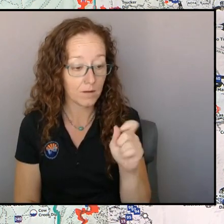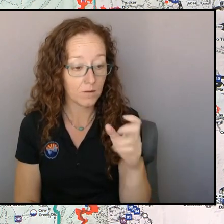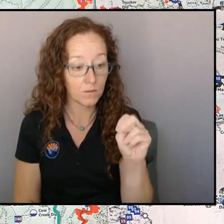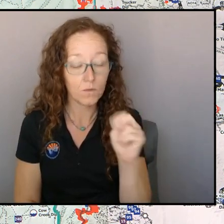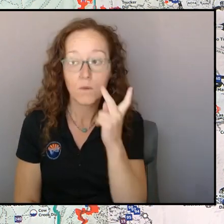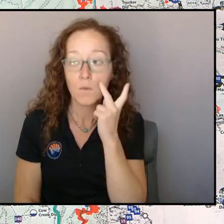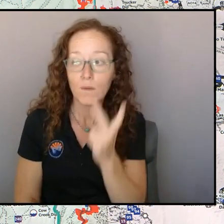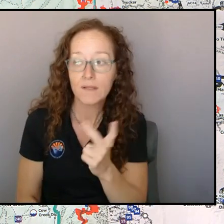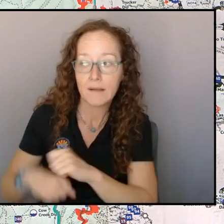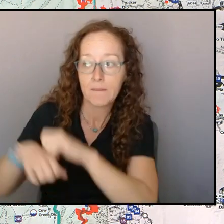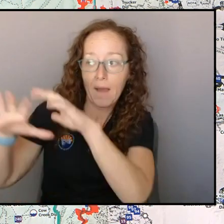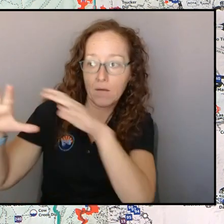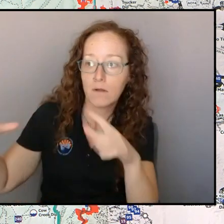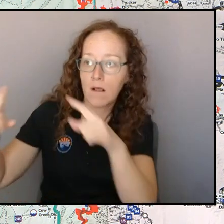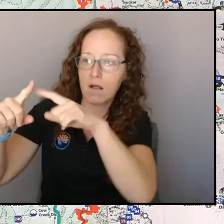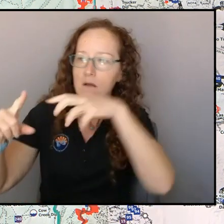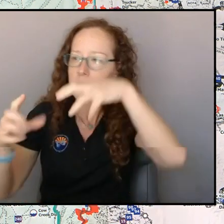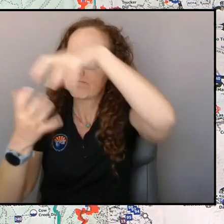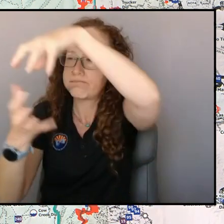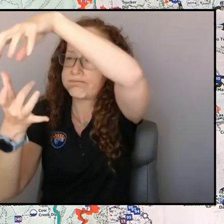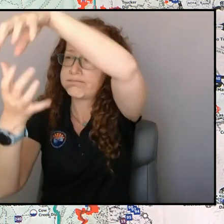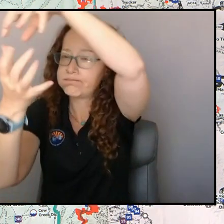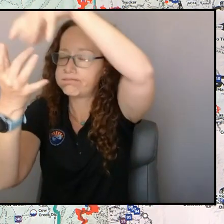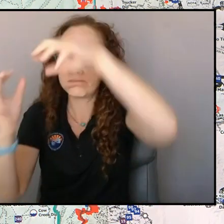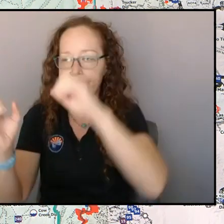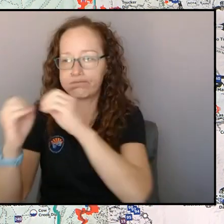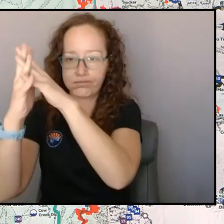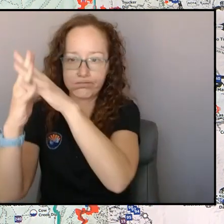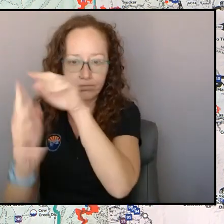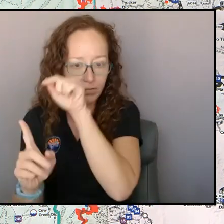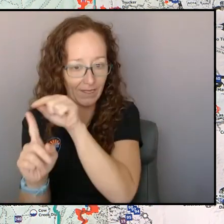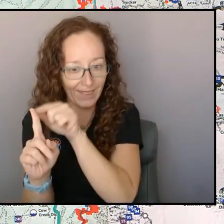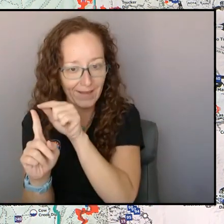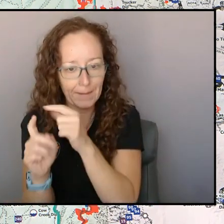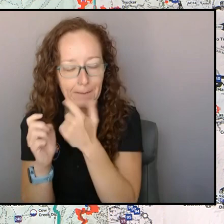it is that added buoyancy that everything gets from those